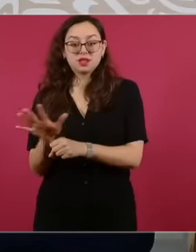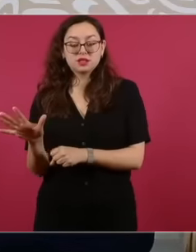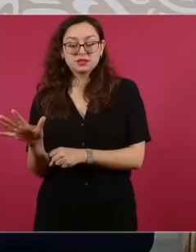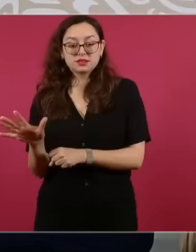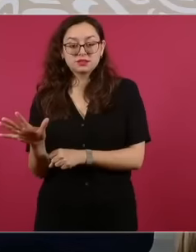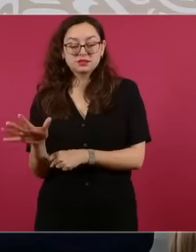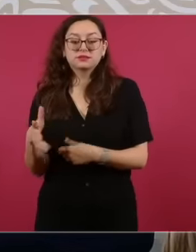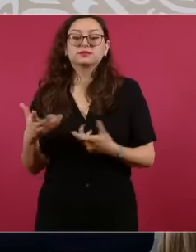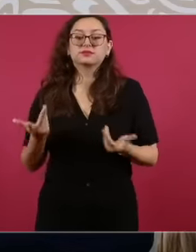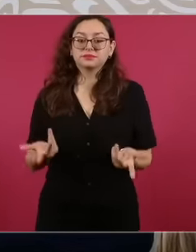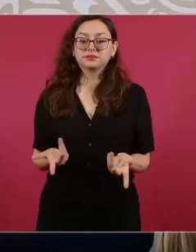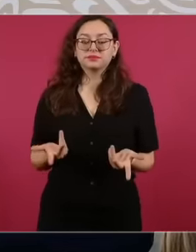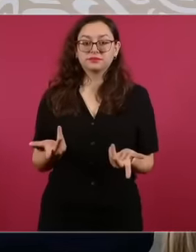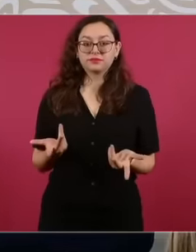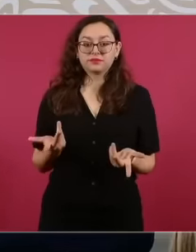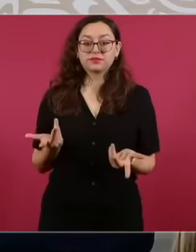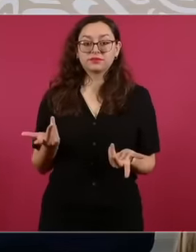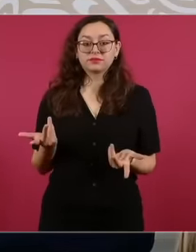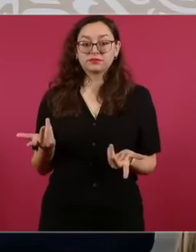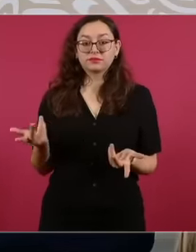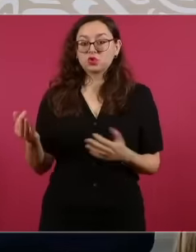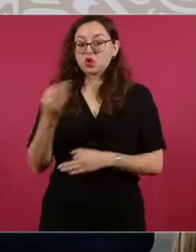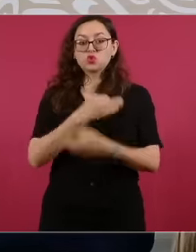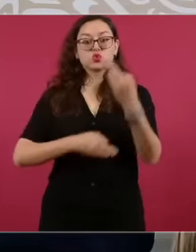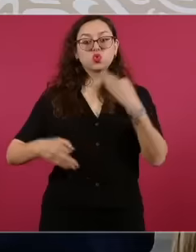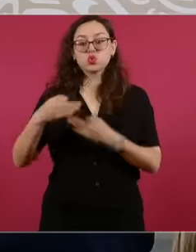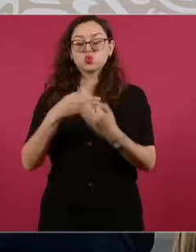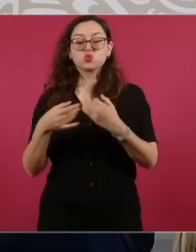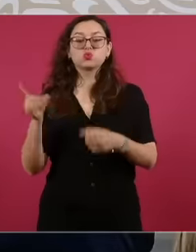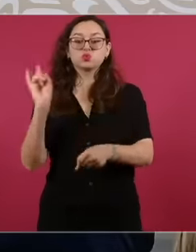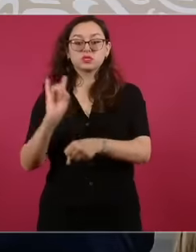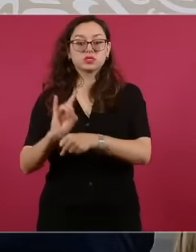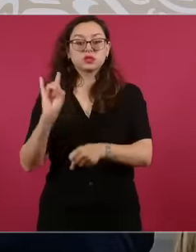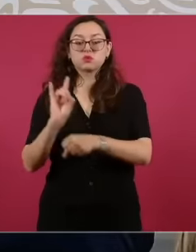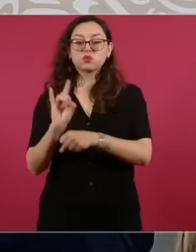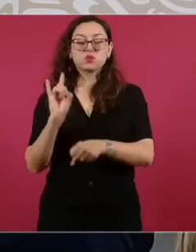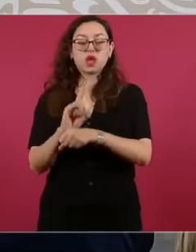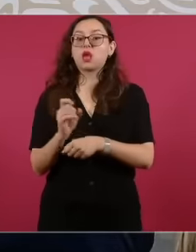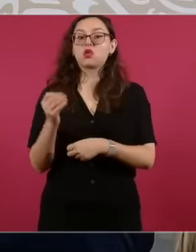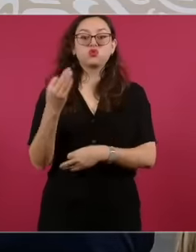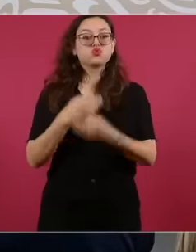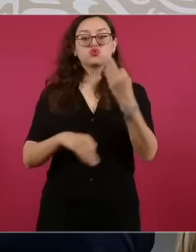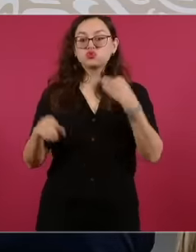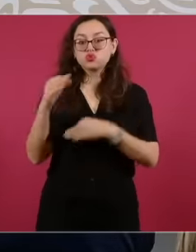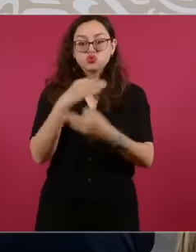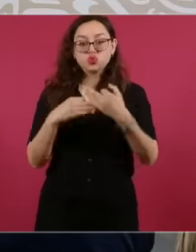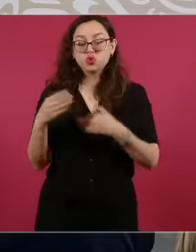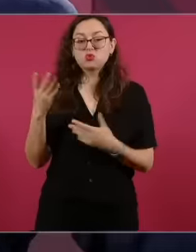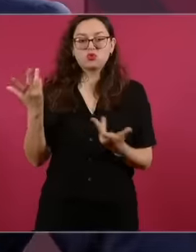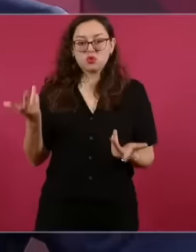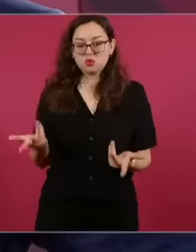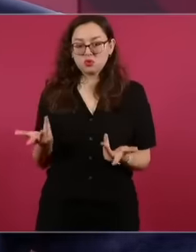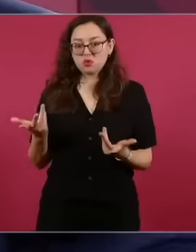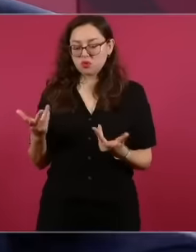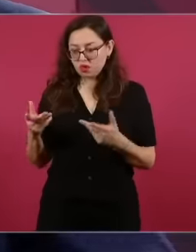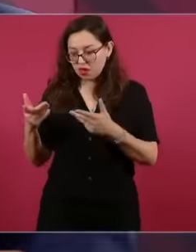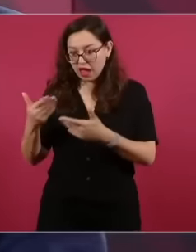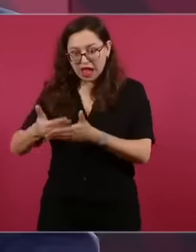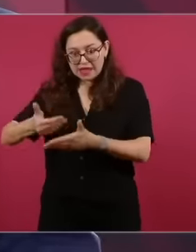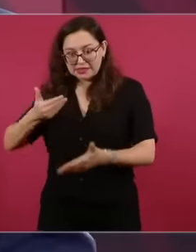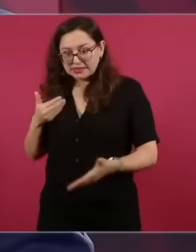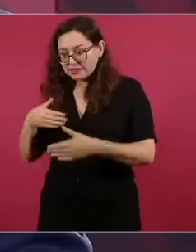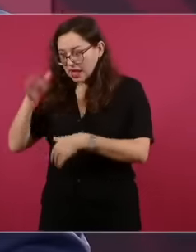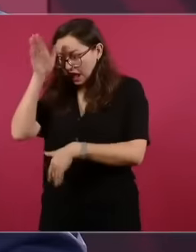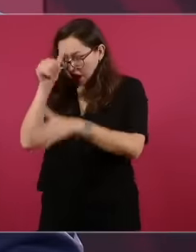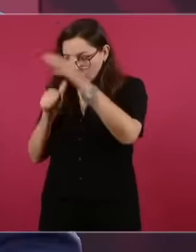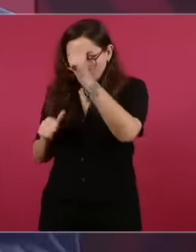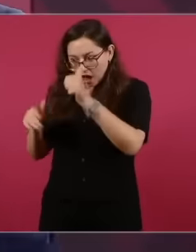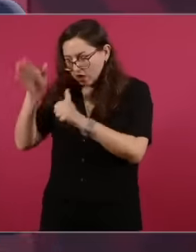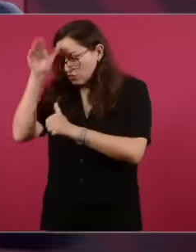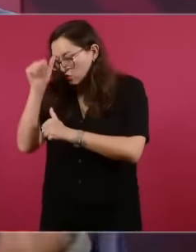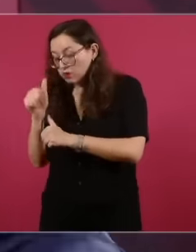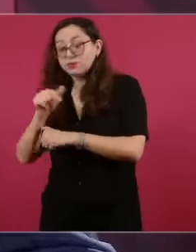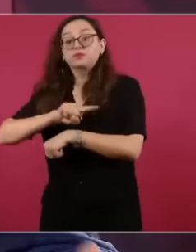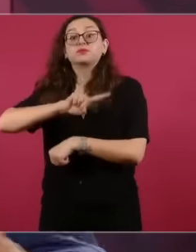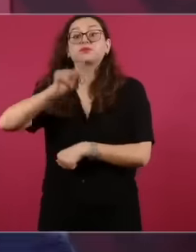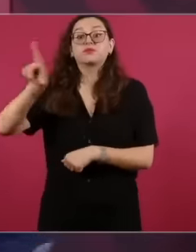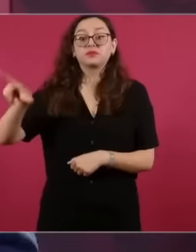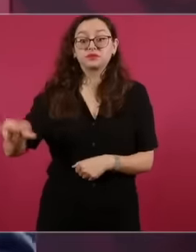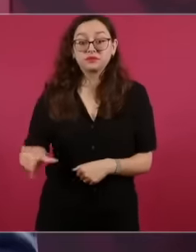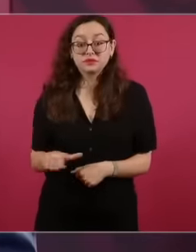later because everything was a simulation they had everything already decided they deceive the people their militants